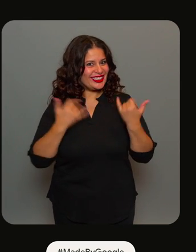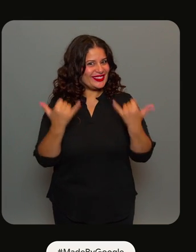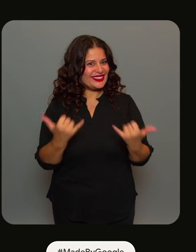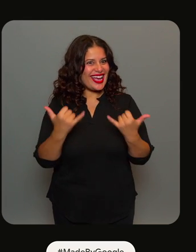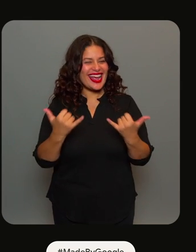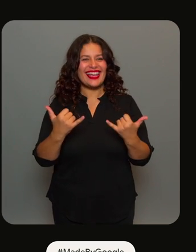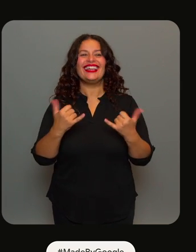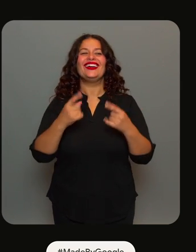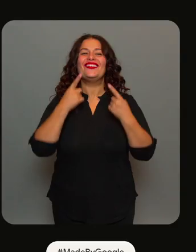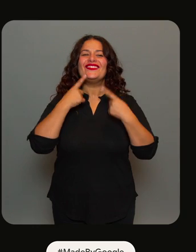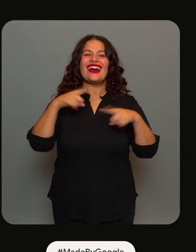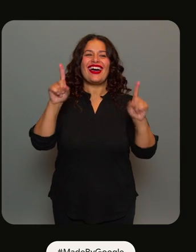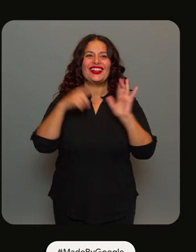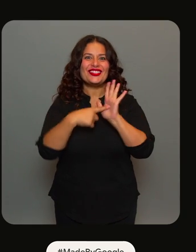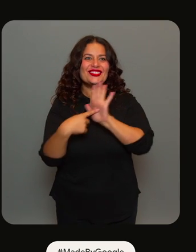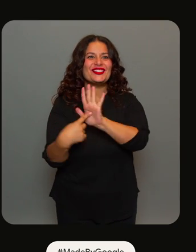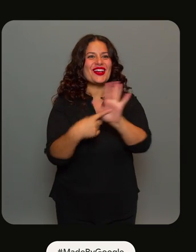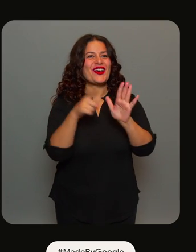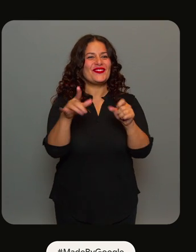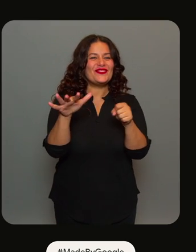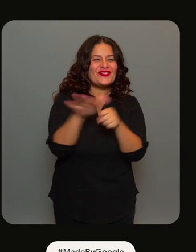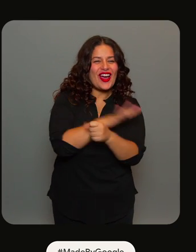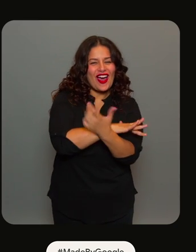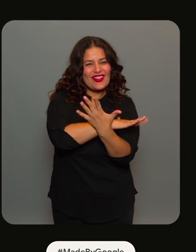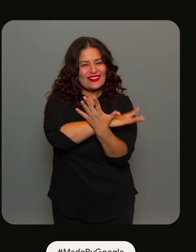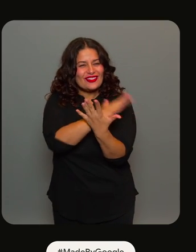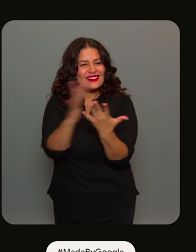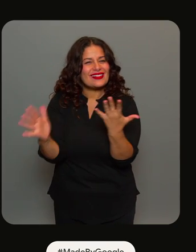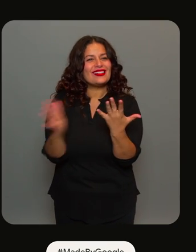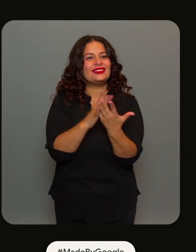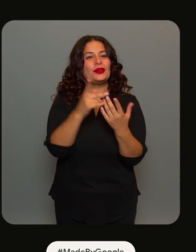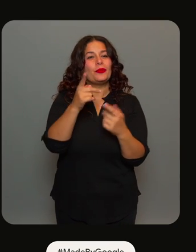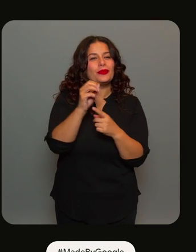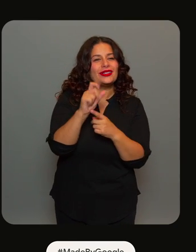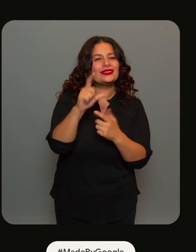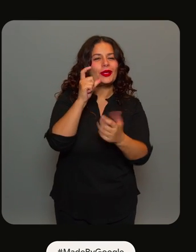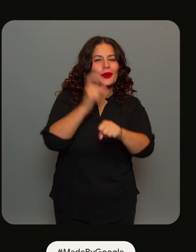look at our new flagship Google Pixel Watch.